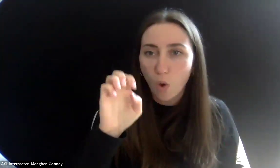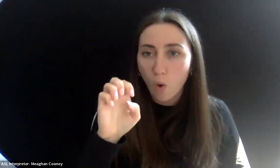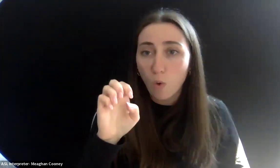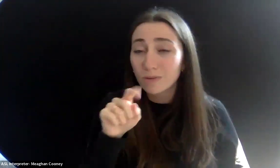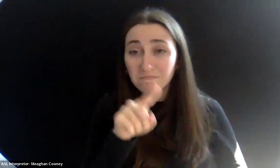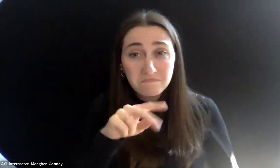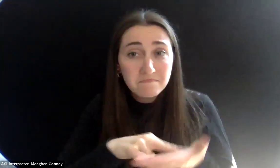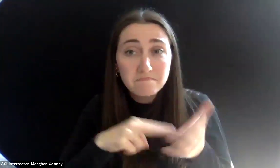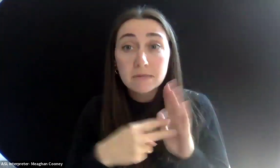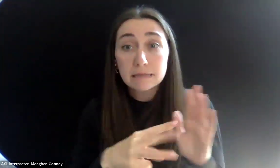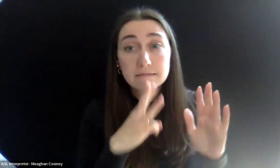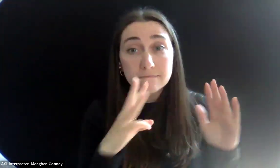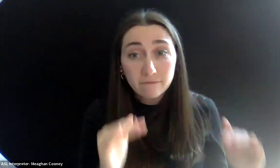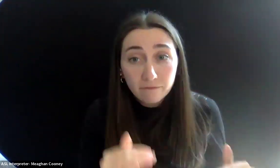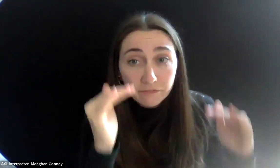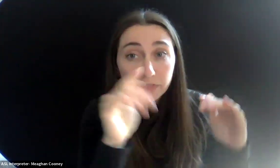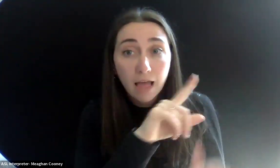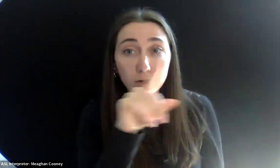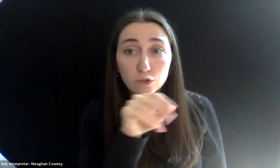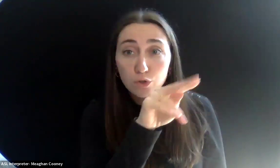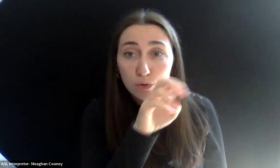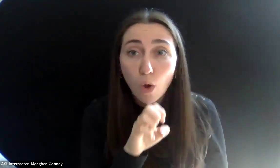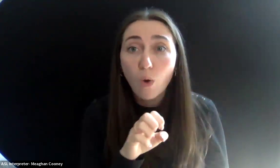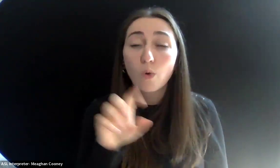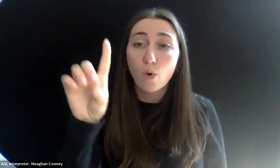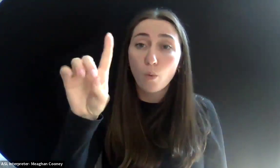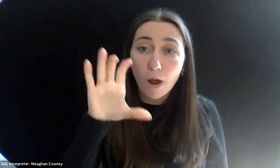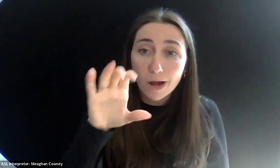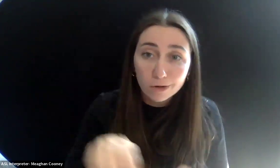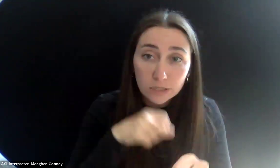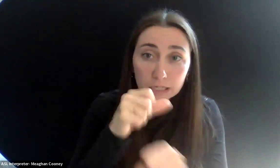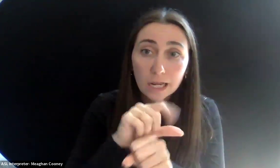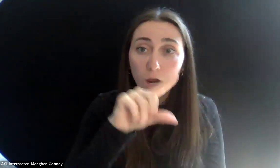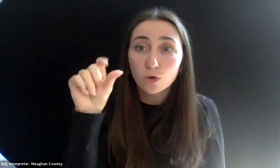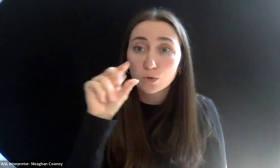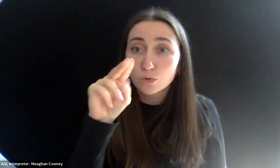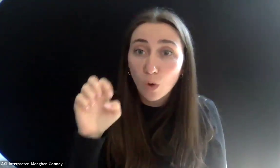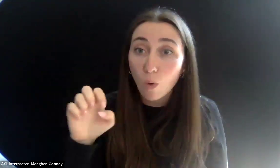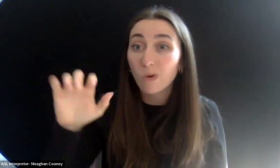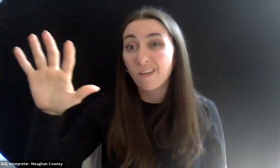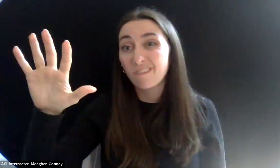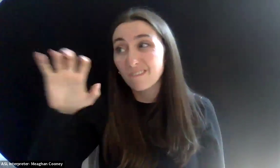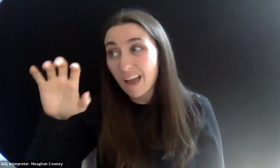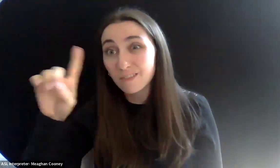and even outside the so-called 500 year floodplain. So 133 of those projects.